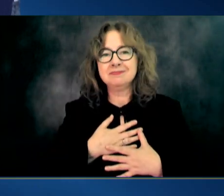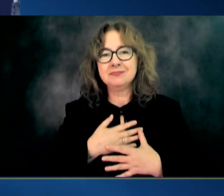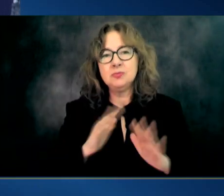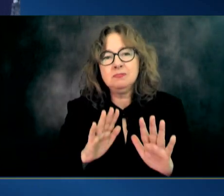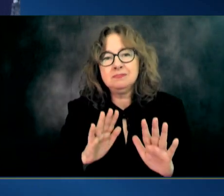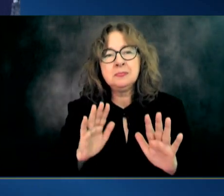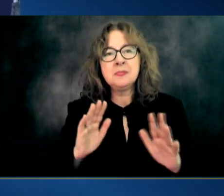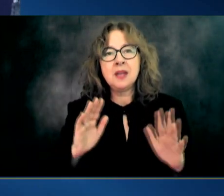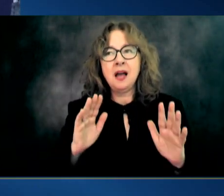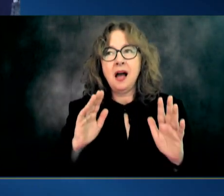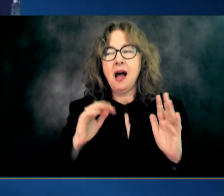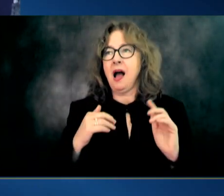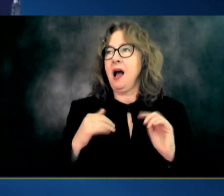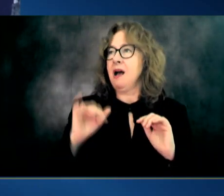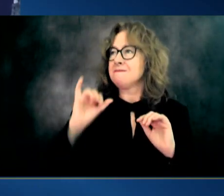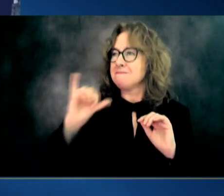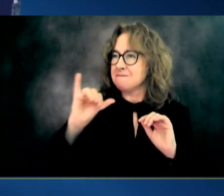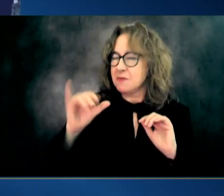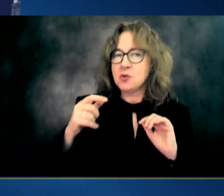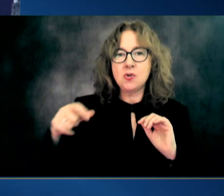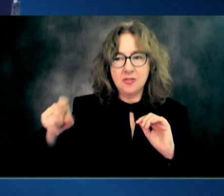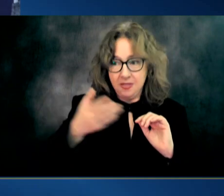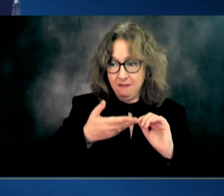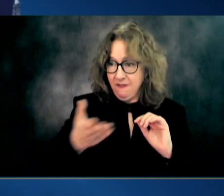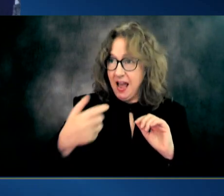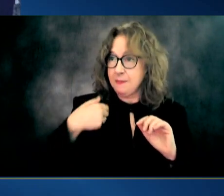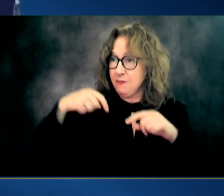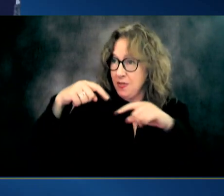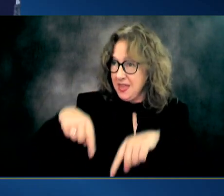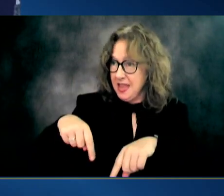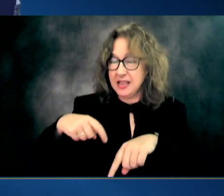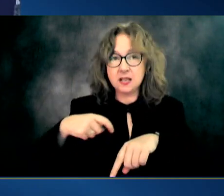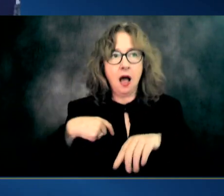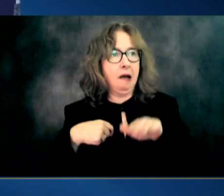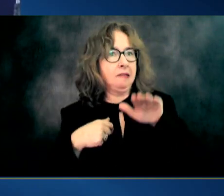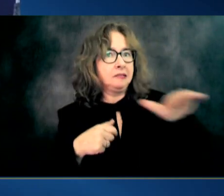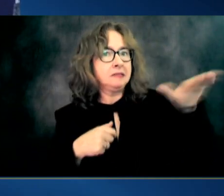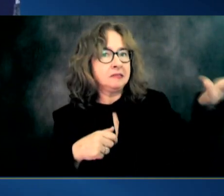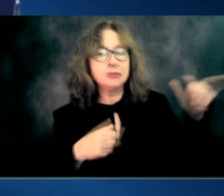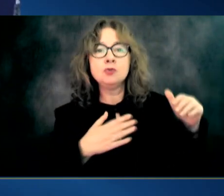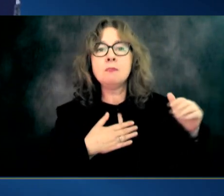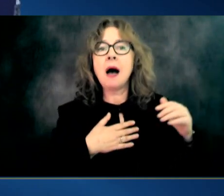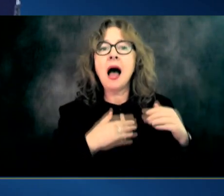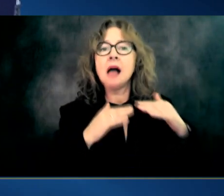I then activated my network of warriors, like, "Did you know that this was happening?" And so,